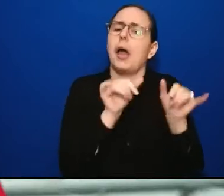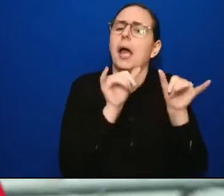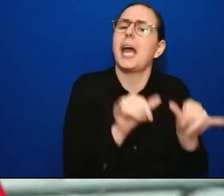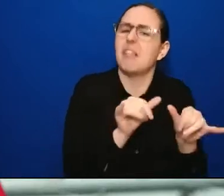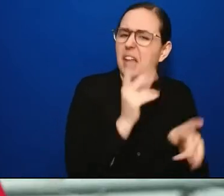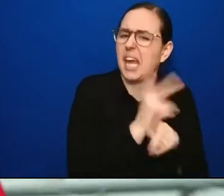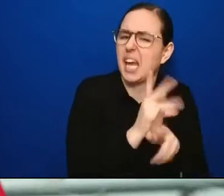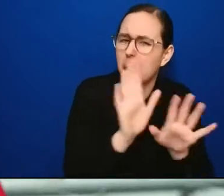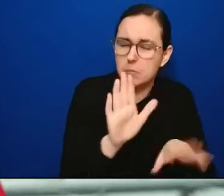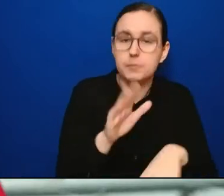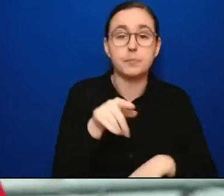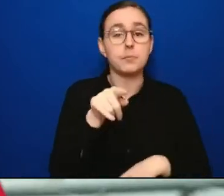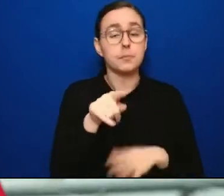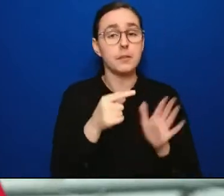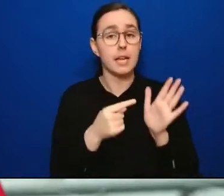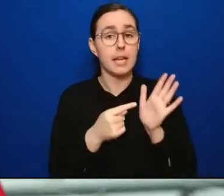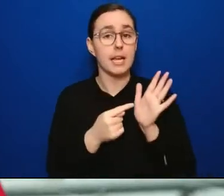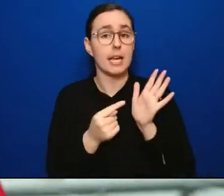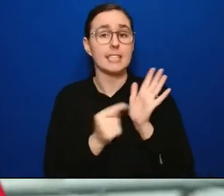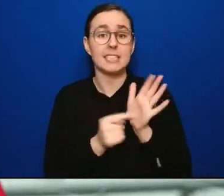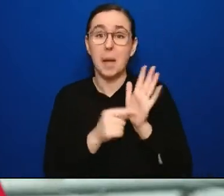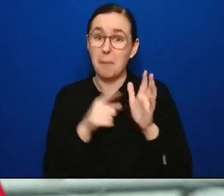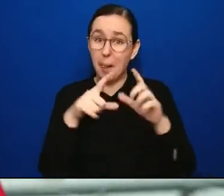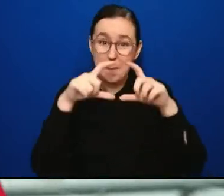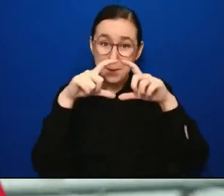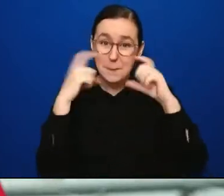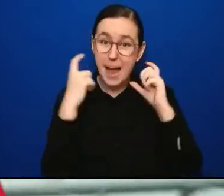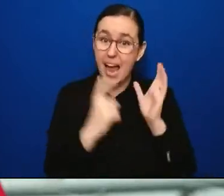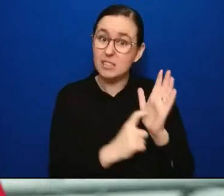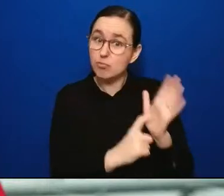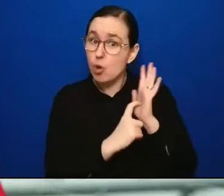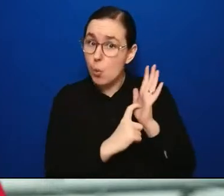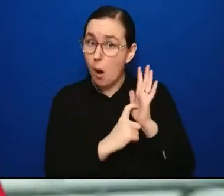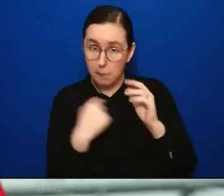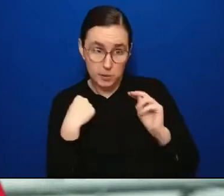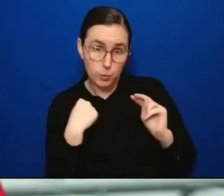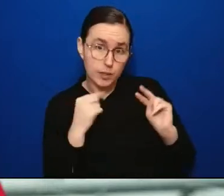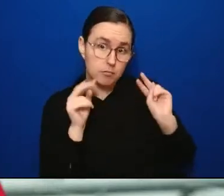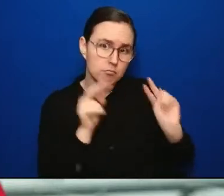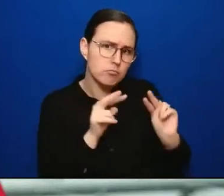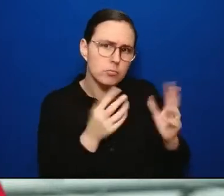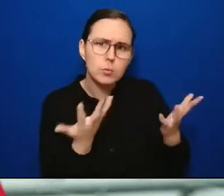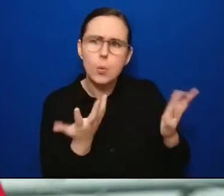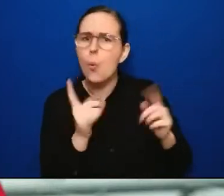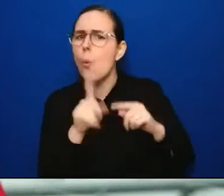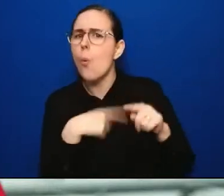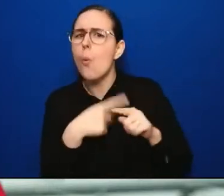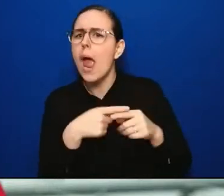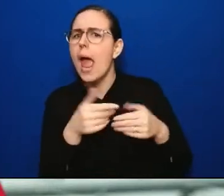for example for mask mandates. And we've been looking at what